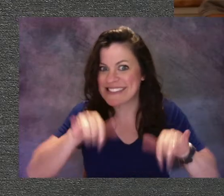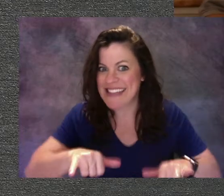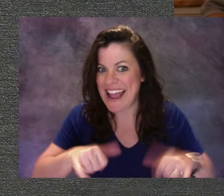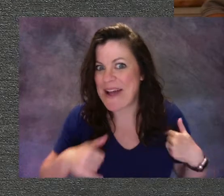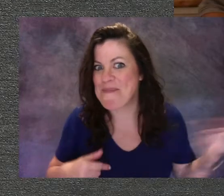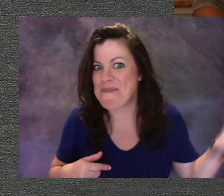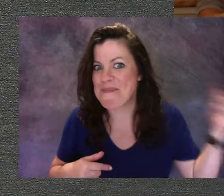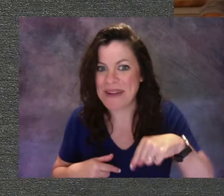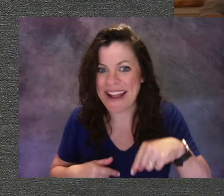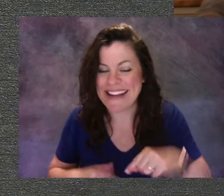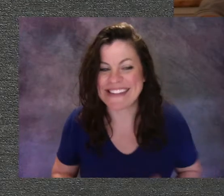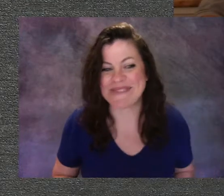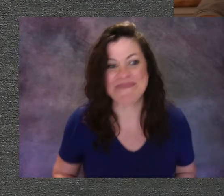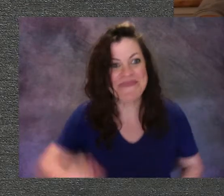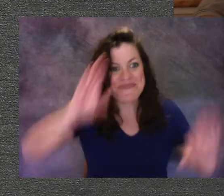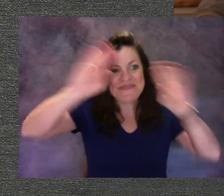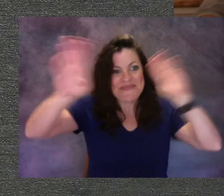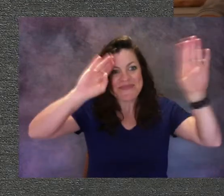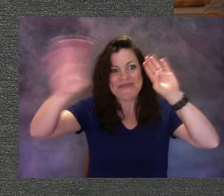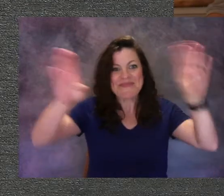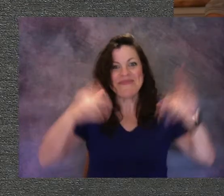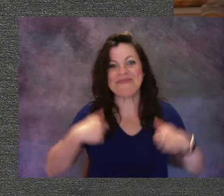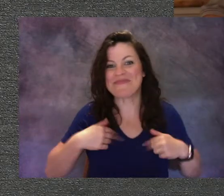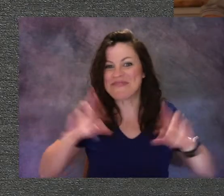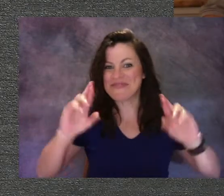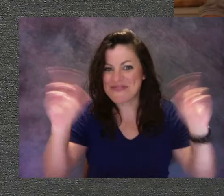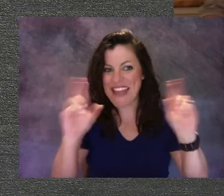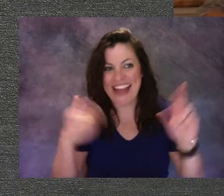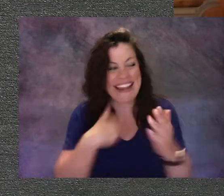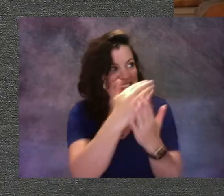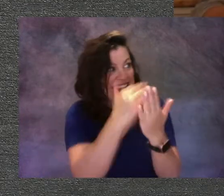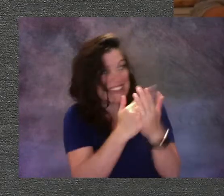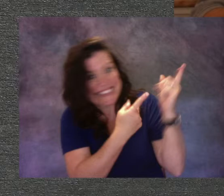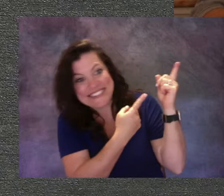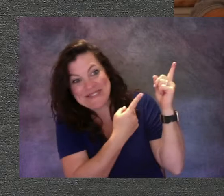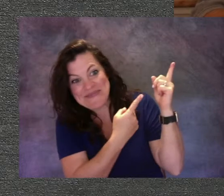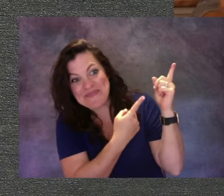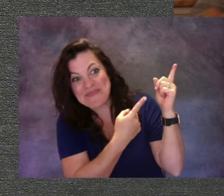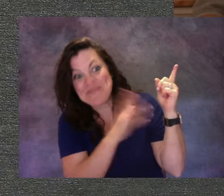Hi guys, I have my lesson all ready. Before we do our experiments,